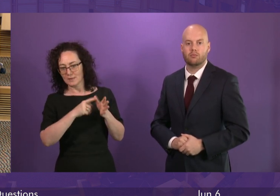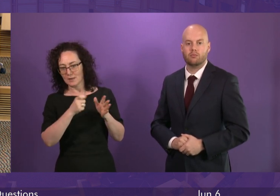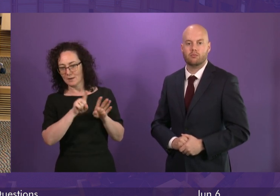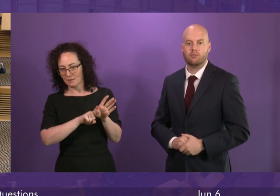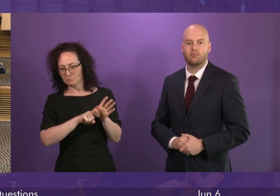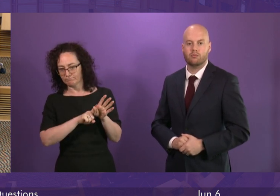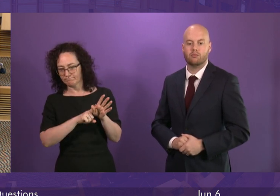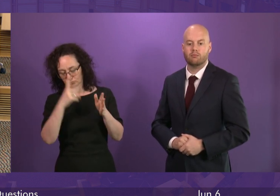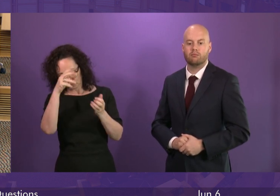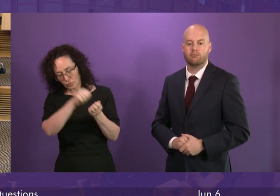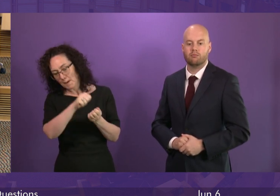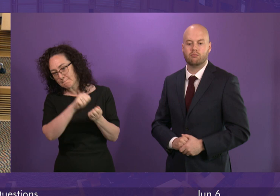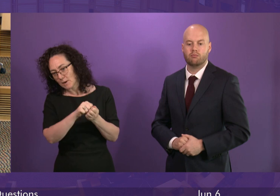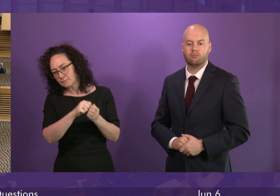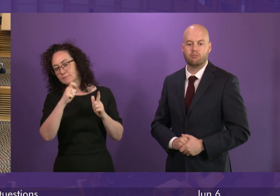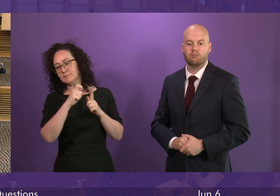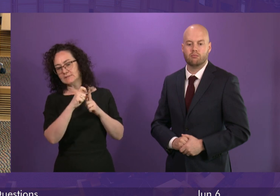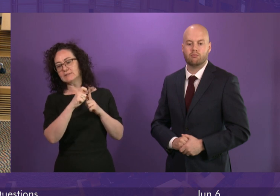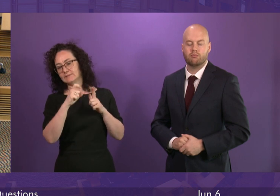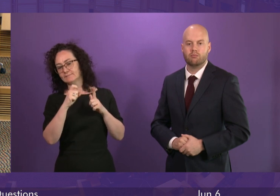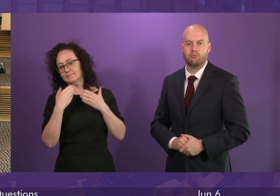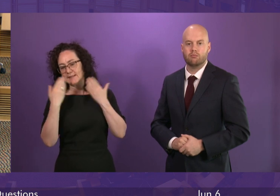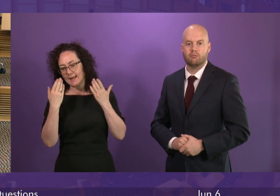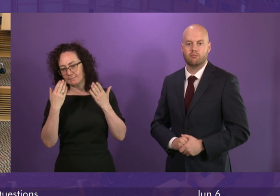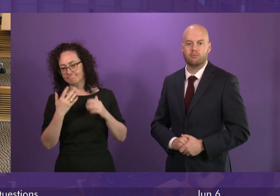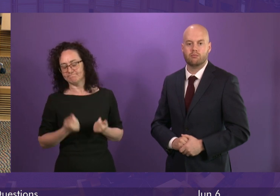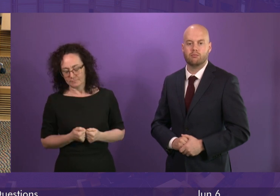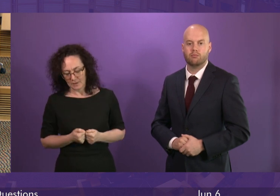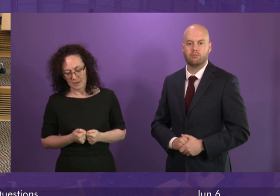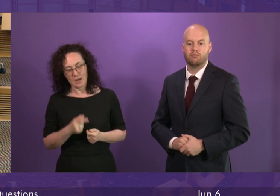Minister is honouring those who fought fascism, defended democracy and gave their lives for